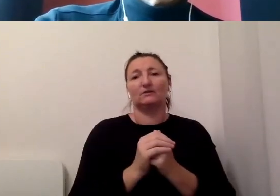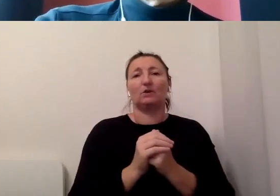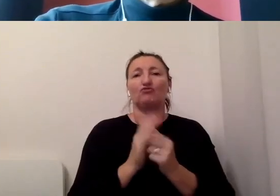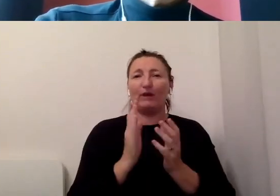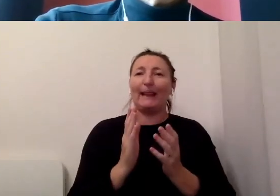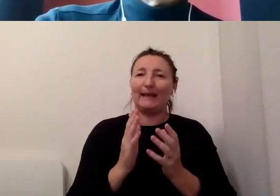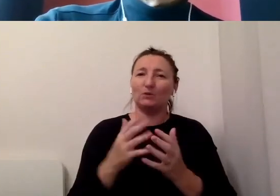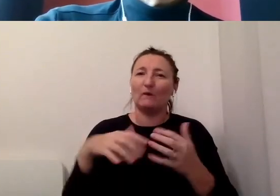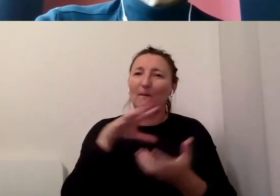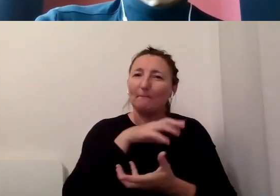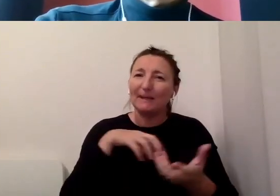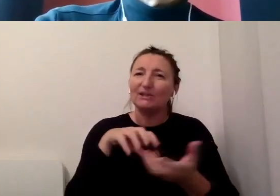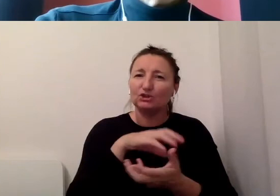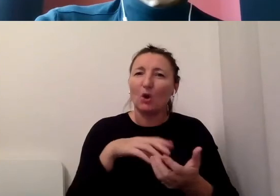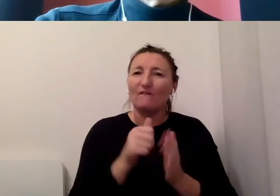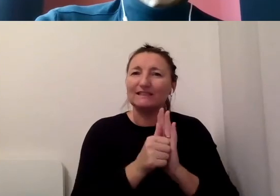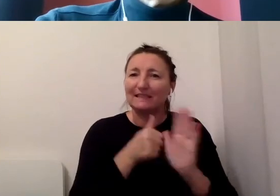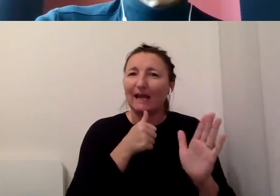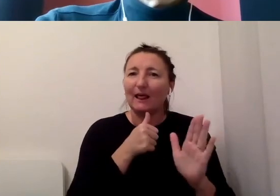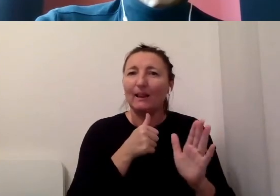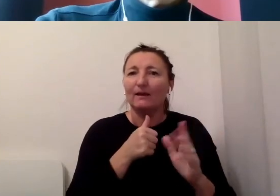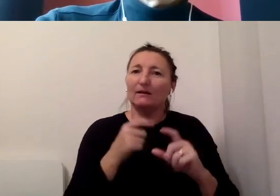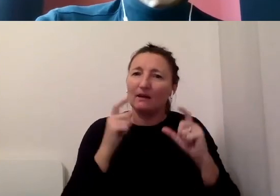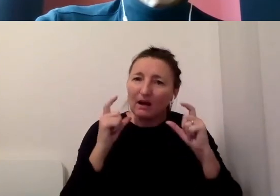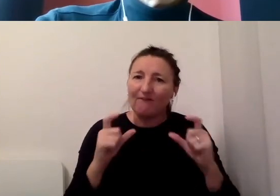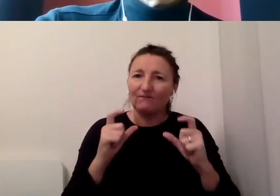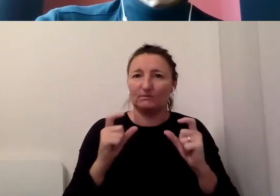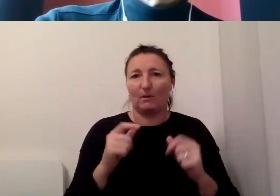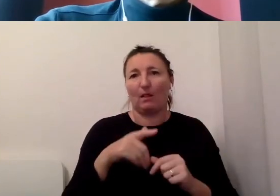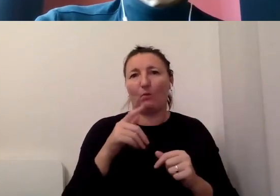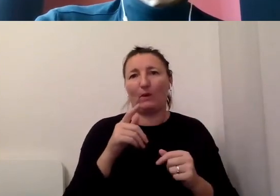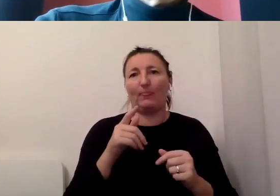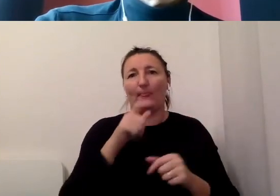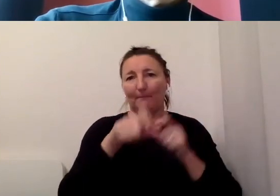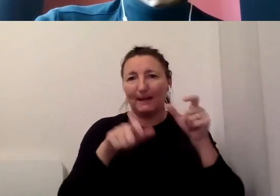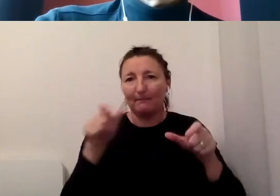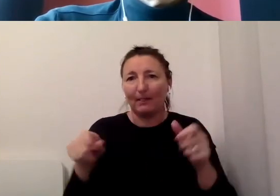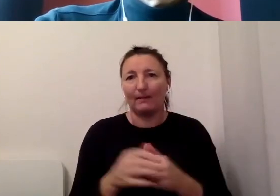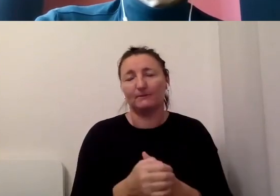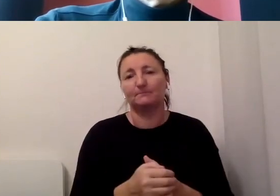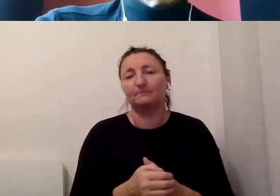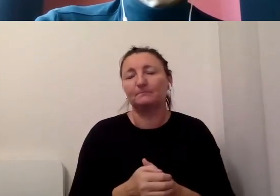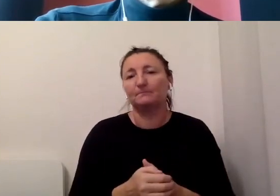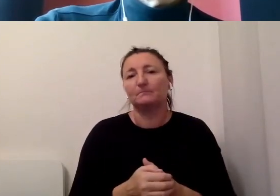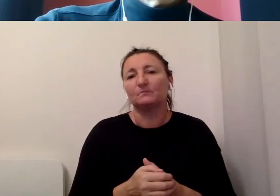of being able to being comfortable with people generally, and obviously, it'd be